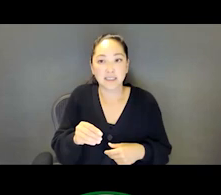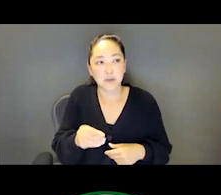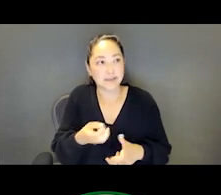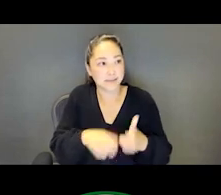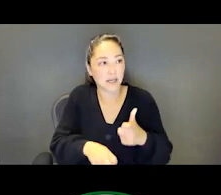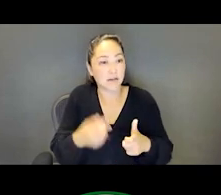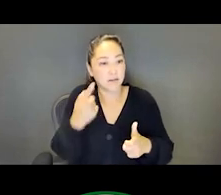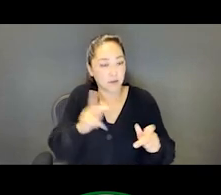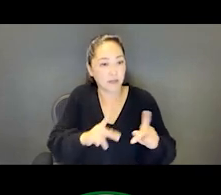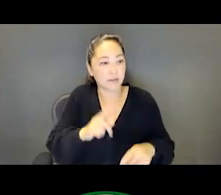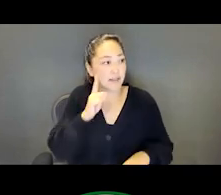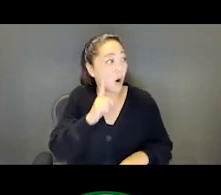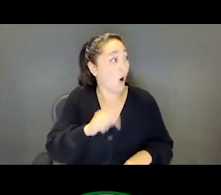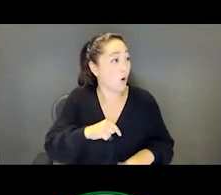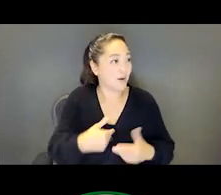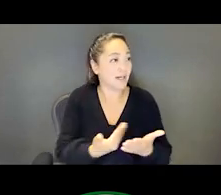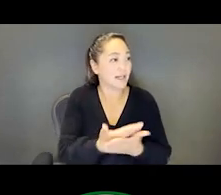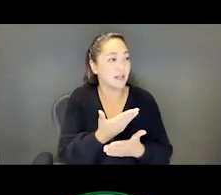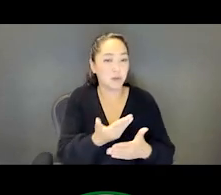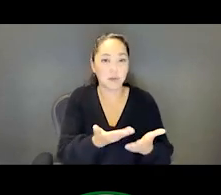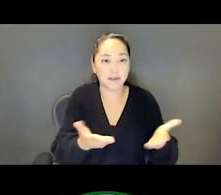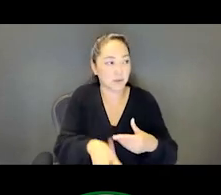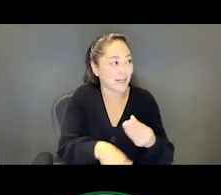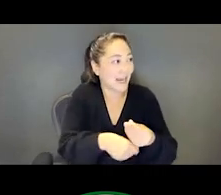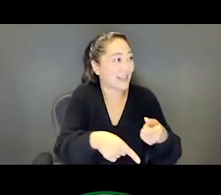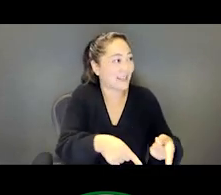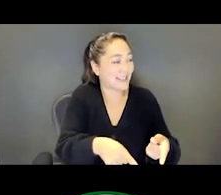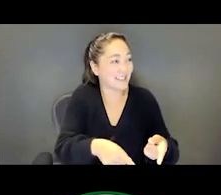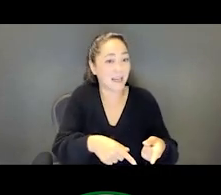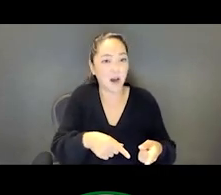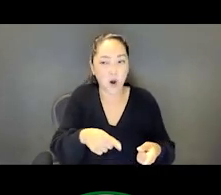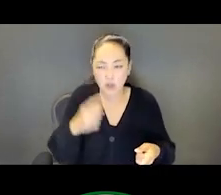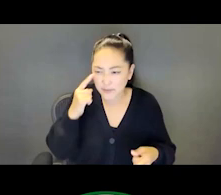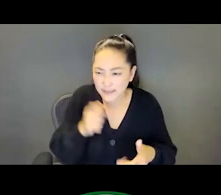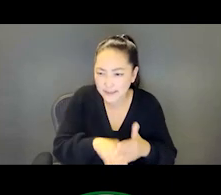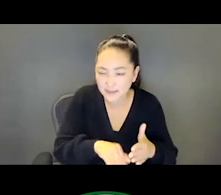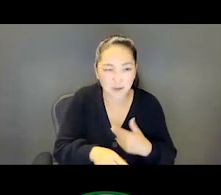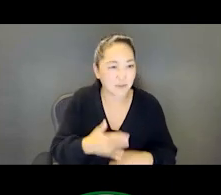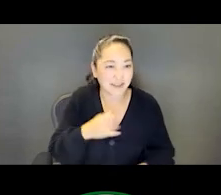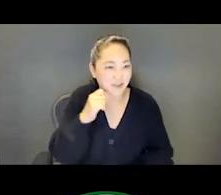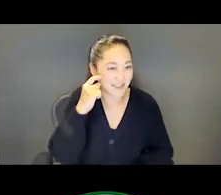We're changing this thing. Is it going to be accessible? Is it gonna be temporarily inaccessible?